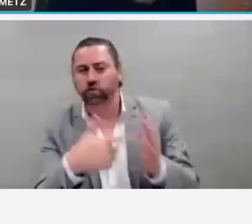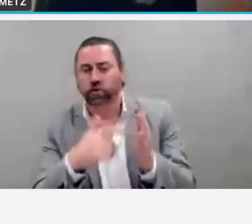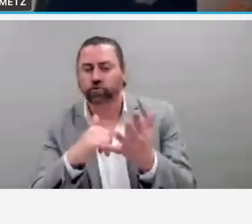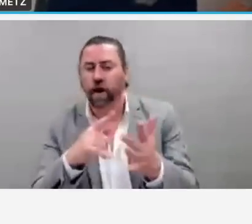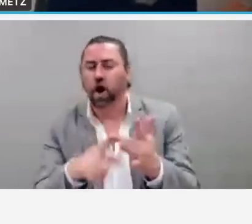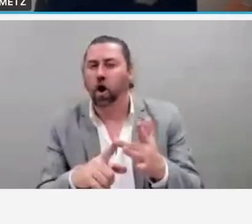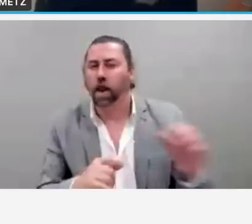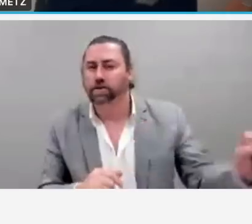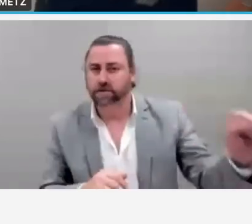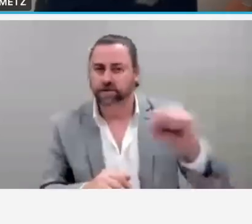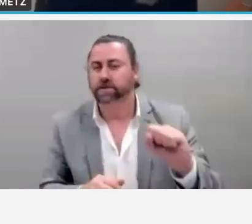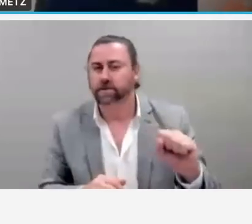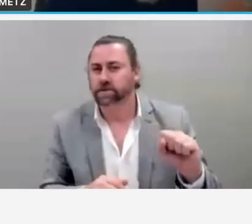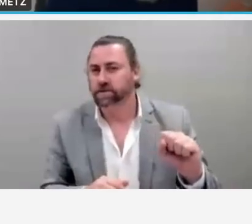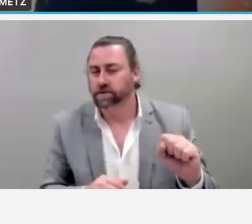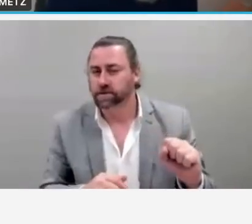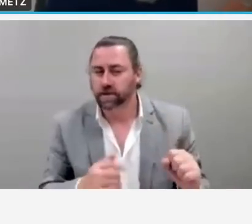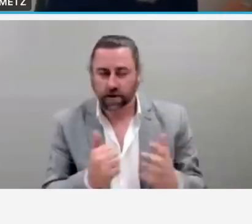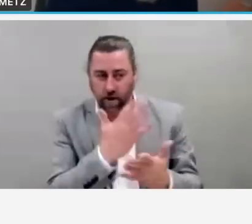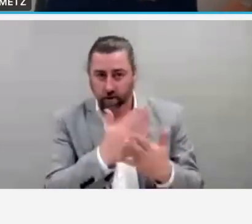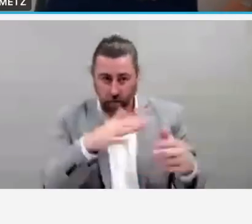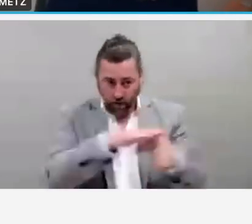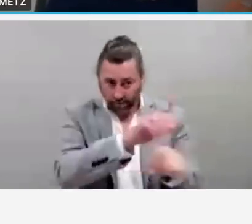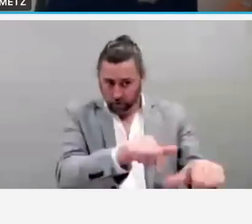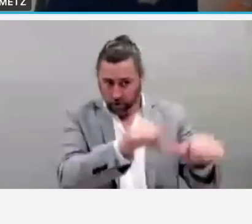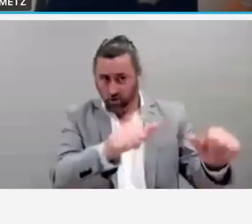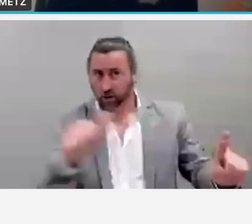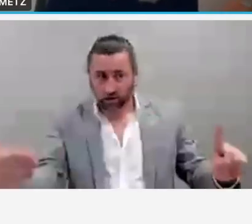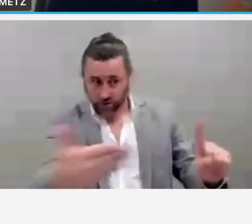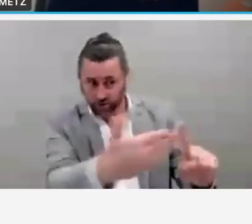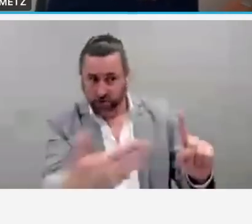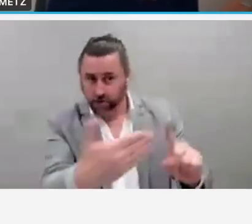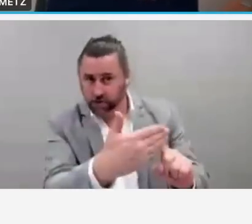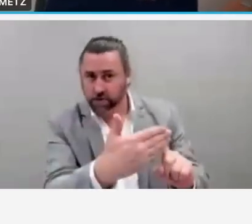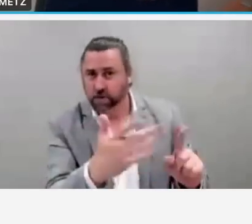aged care system are covered by and that people receiving services under that program can expect the